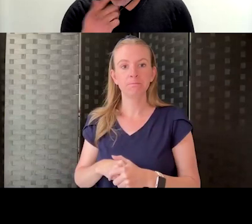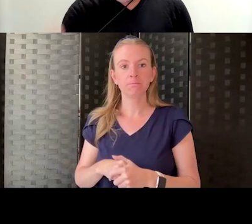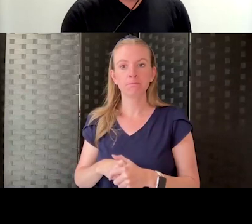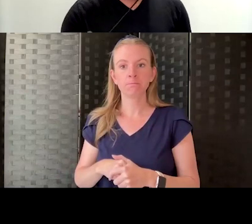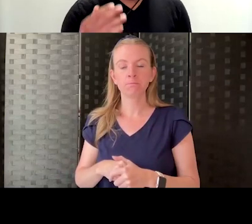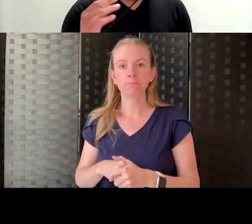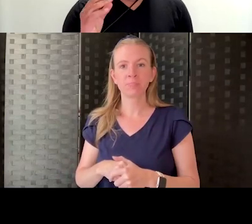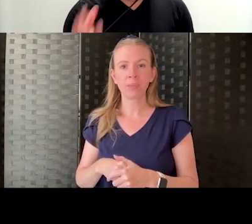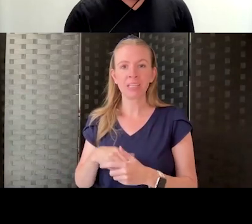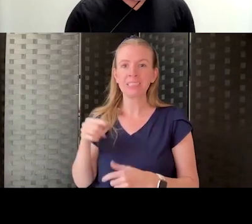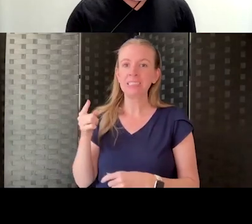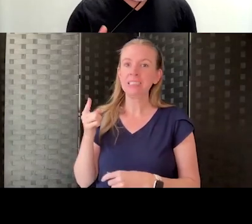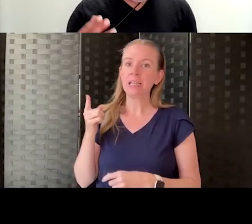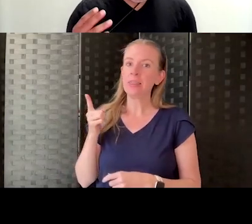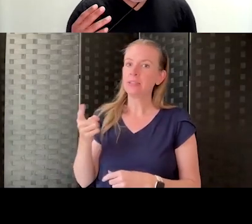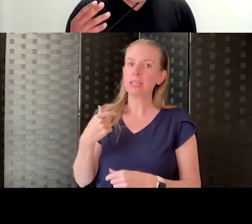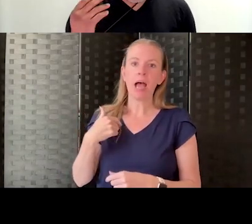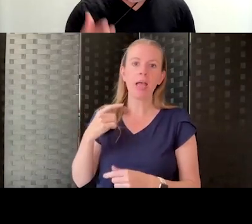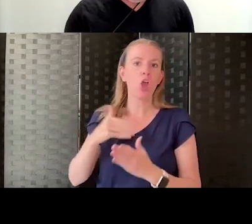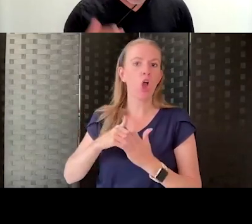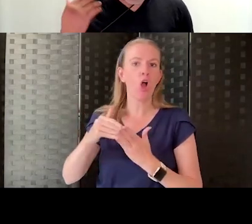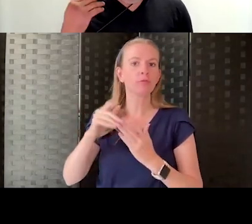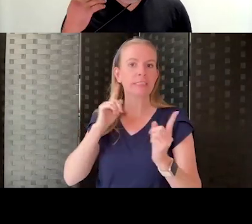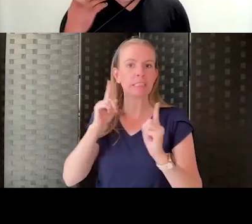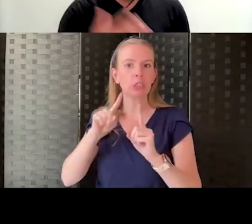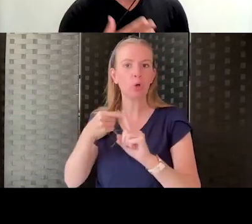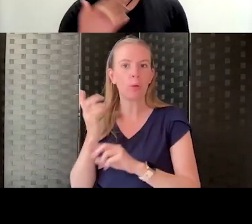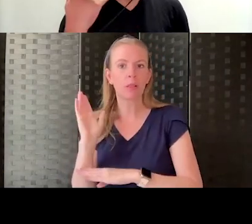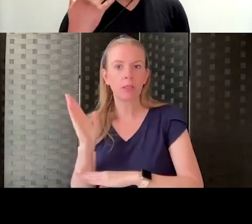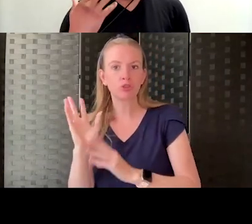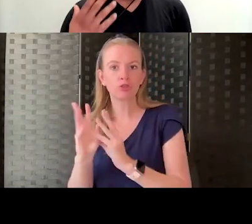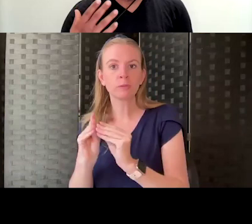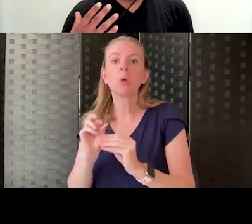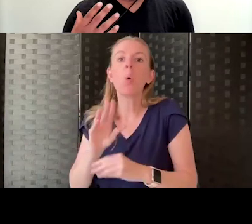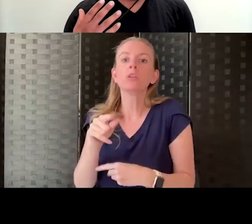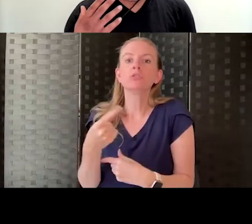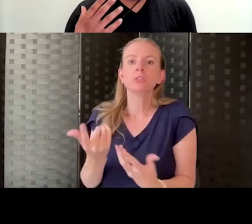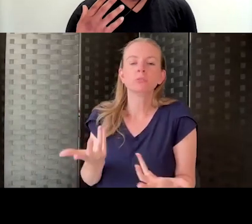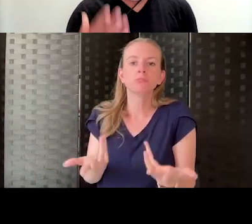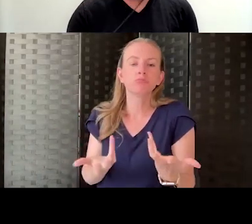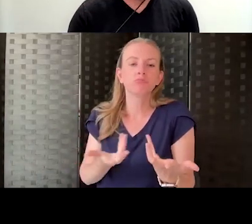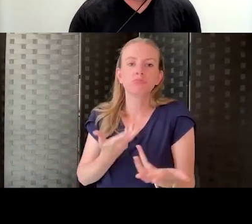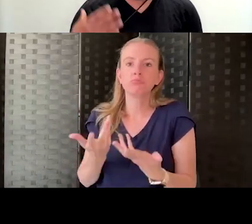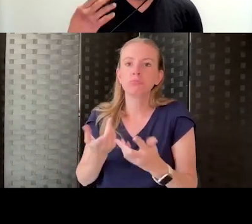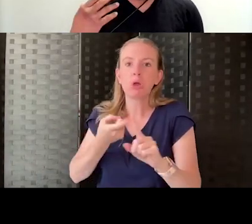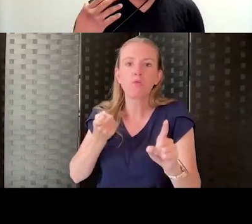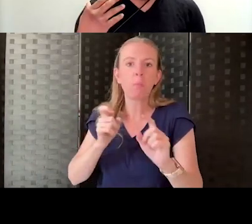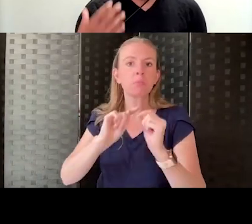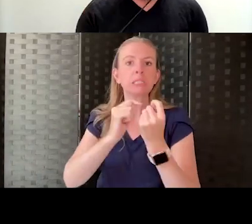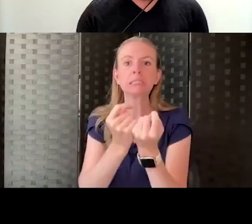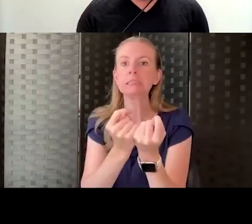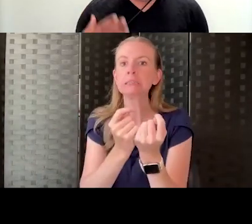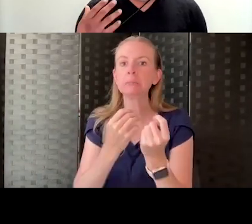This is something I hear a lot in conferences, even just from teammates or leadership when